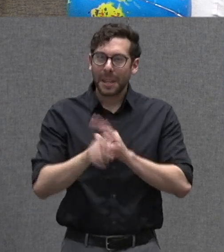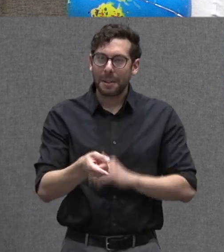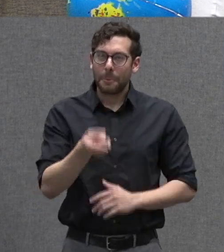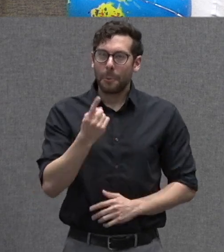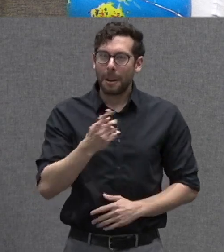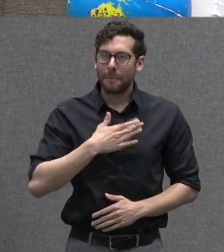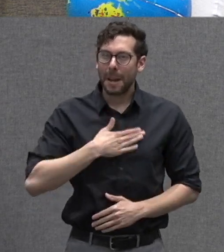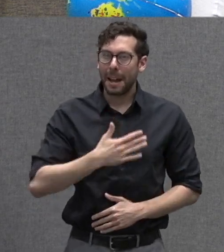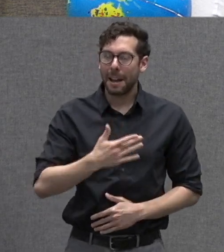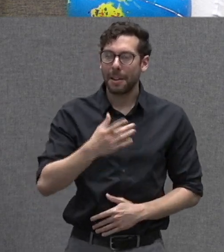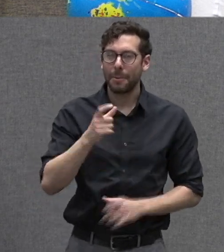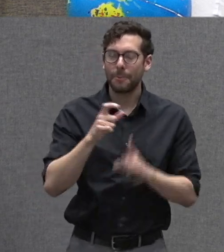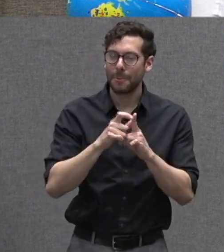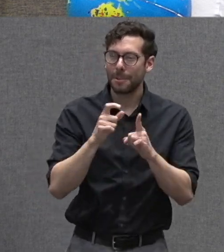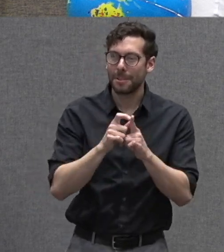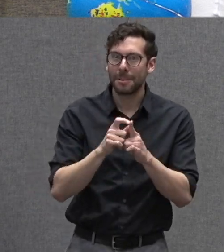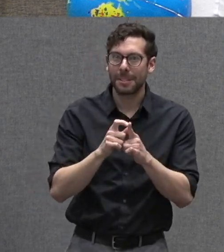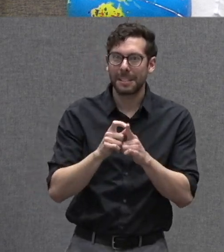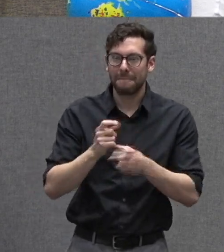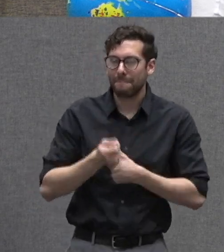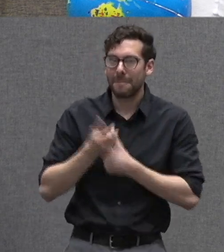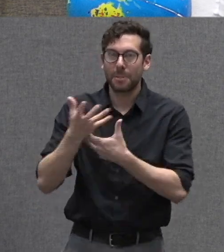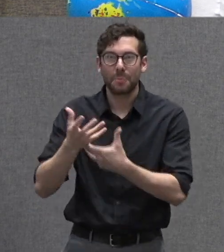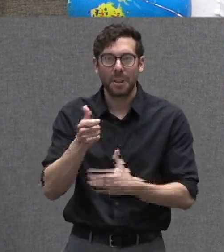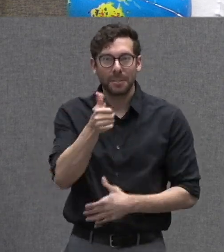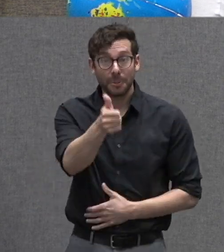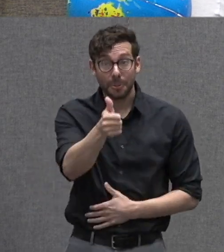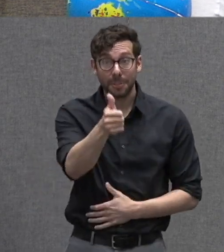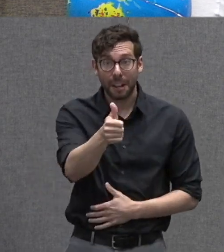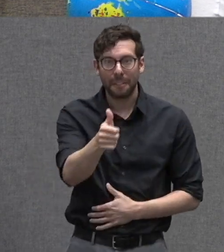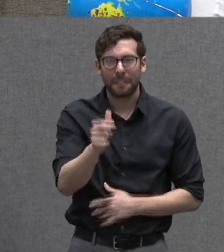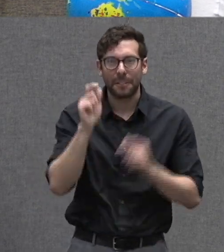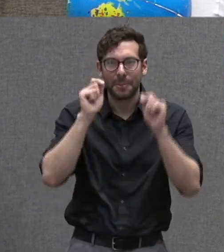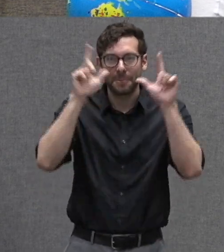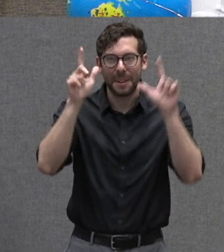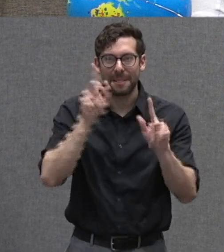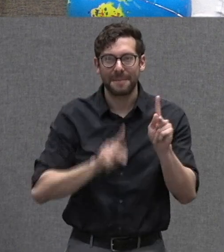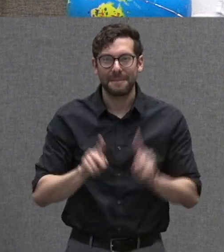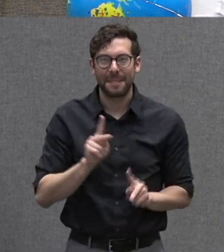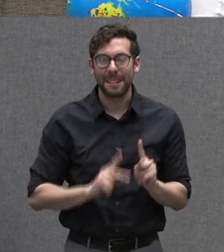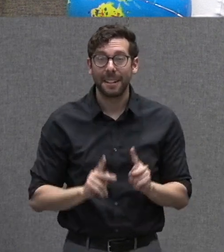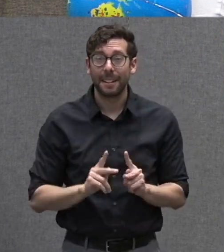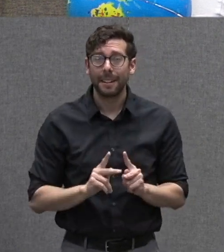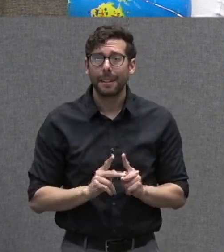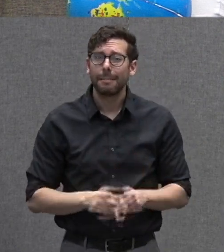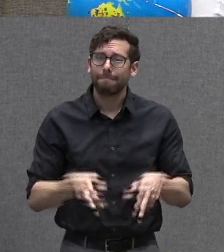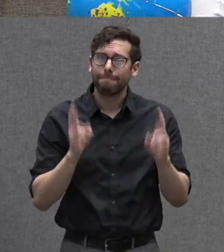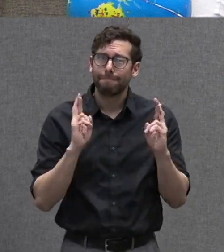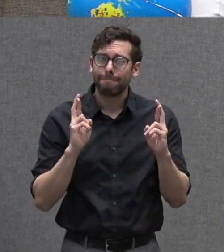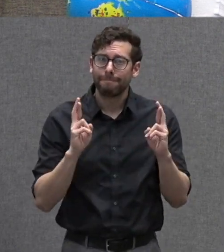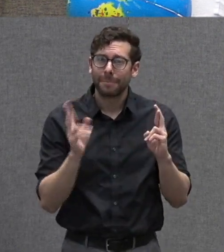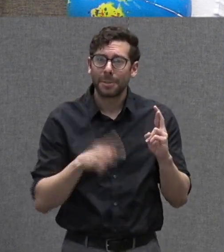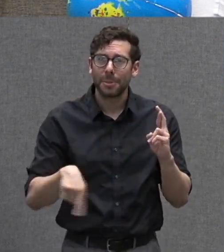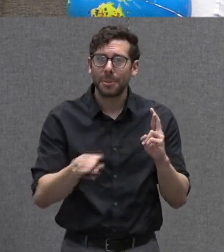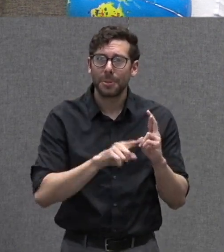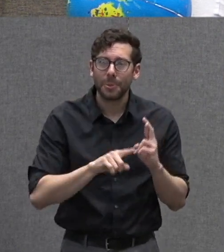Hopefully you've enjoyed learning a little bit about spring with me today, and we're so excited with Miss Abby coming up that you're gonna get to make